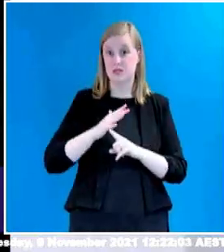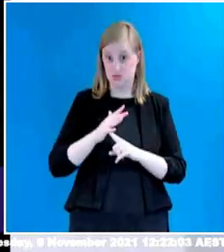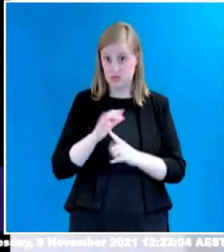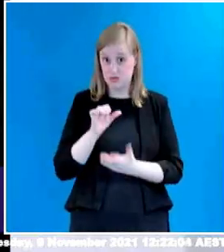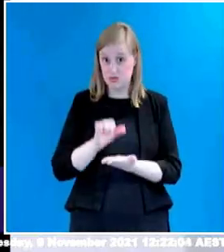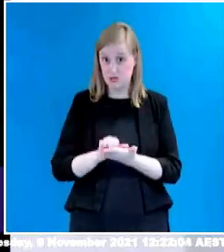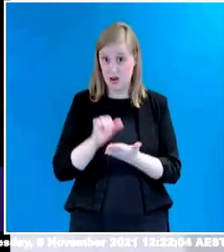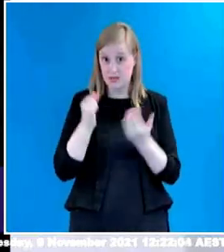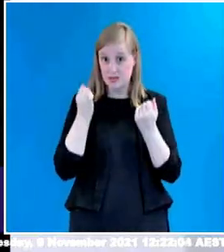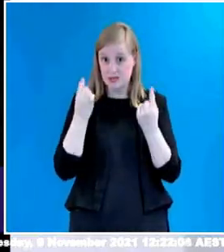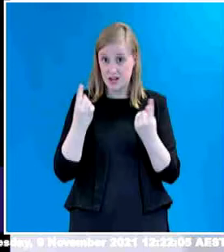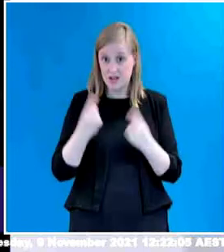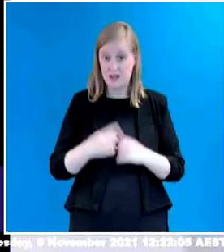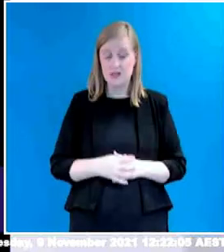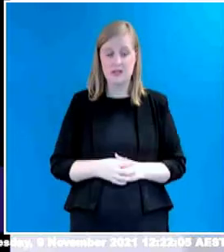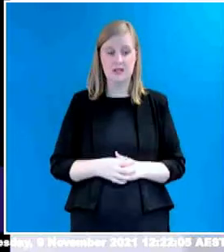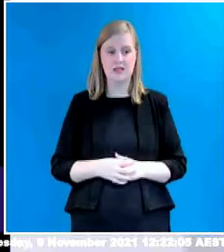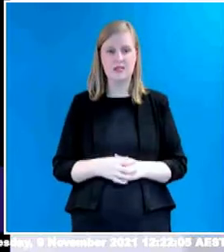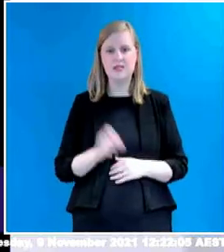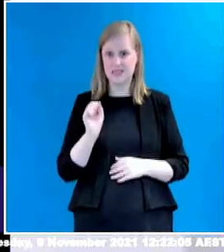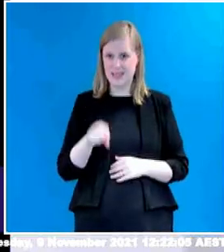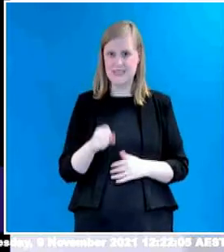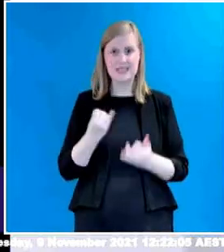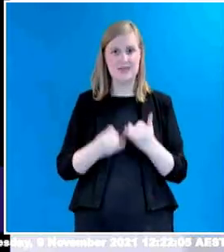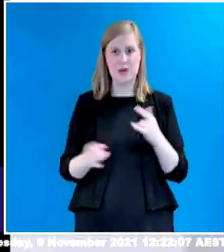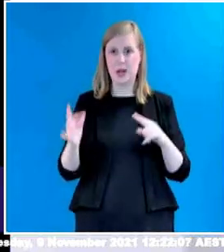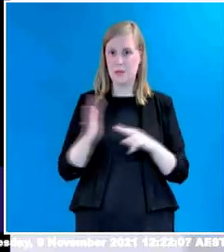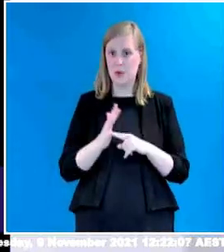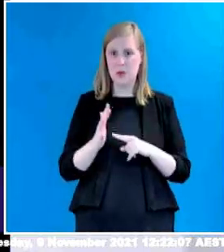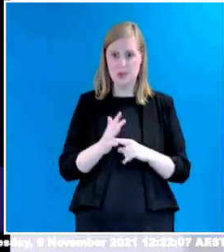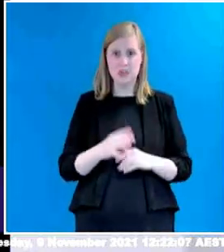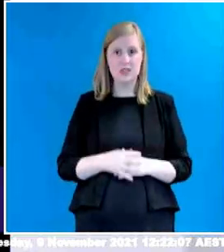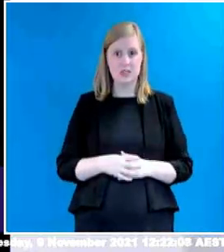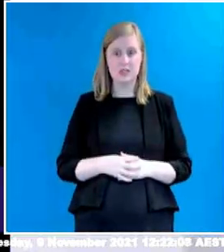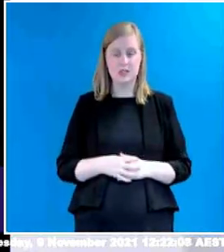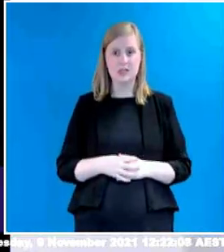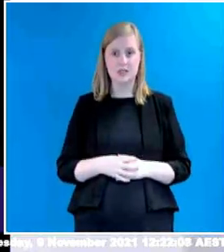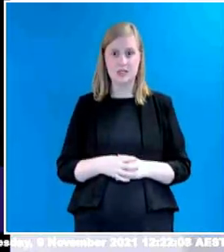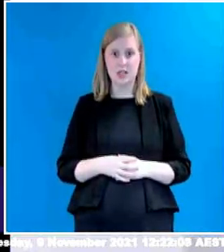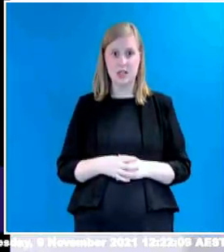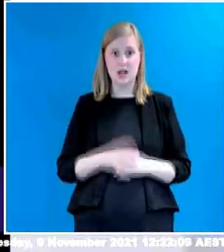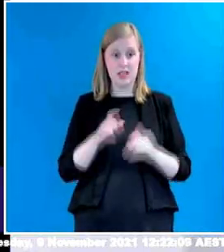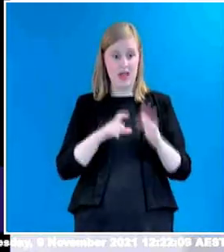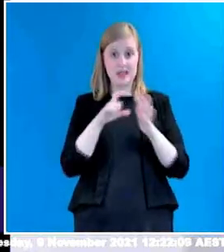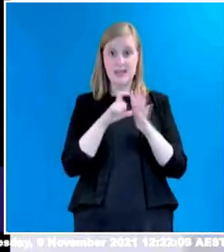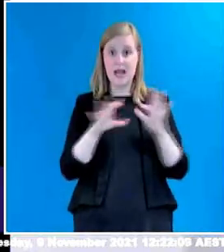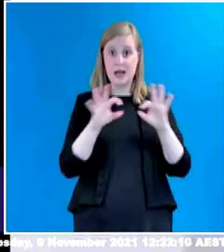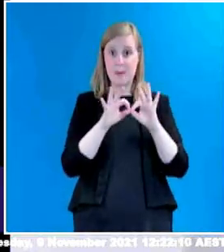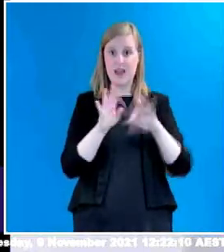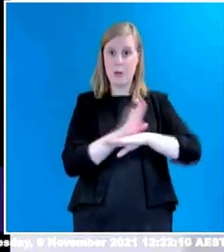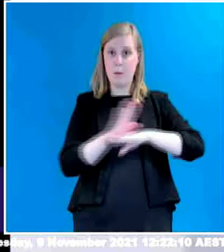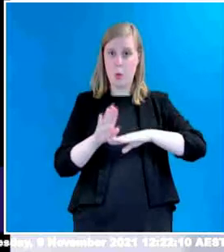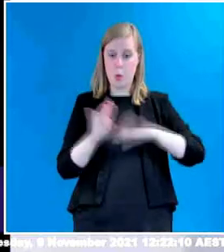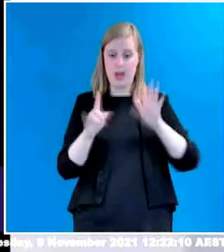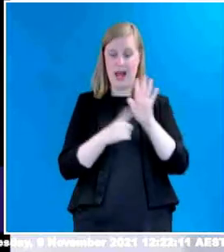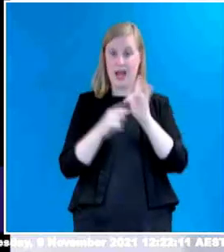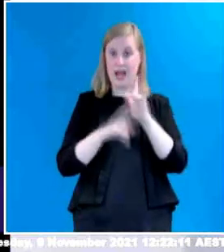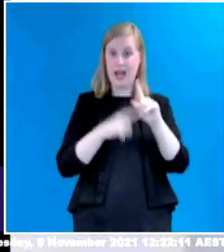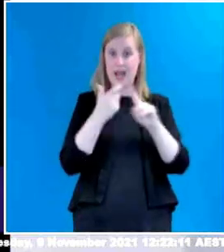It's crucially important. And I know there are many disabled women on the BoardLinks database, I know many